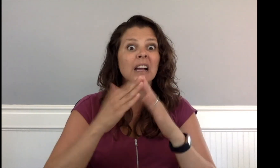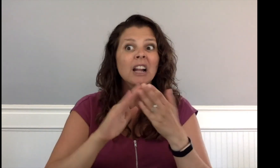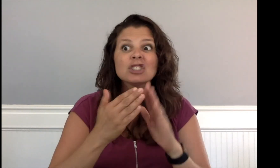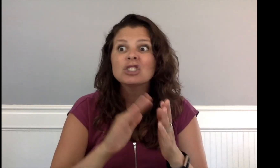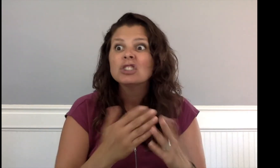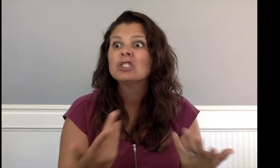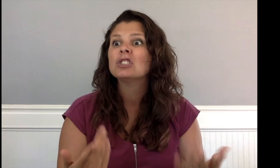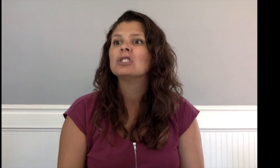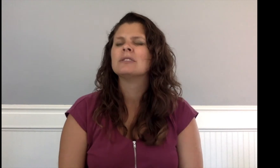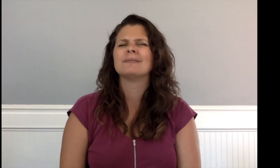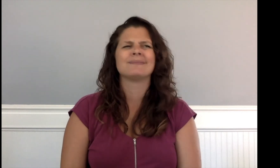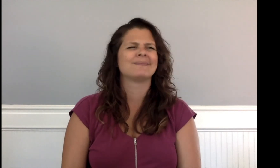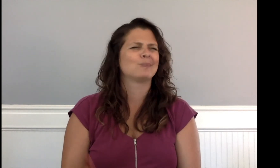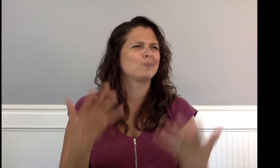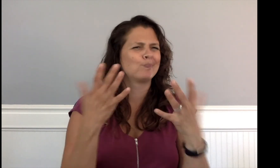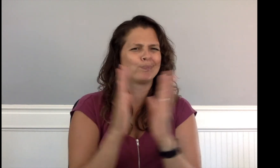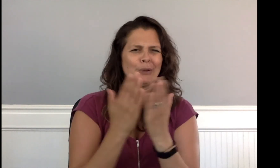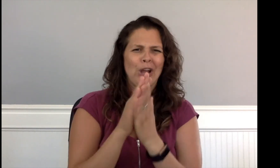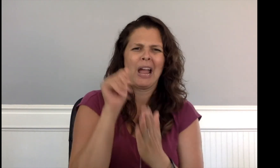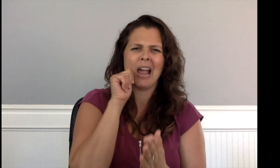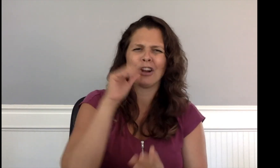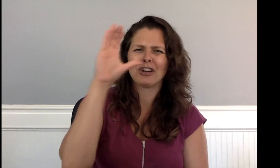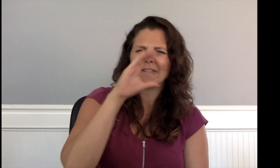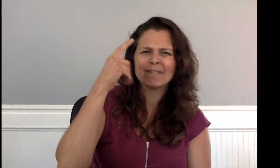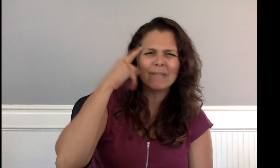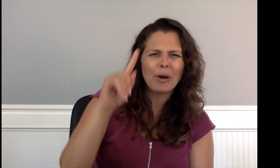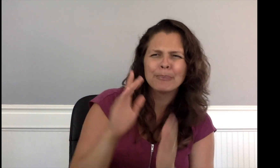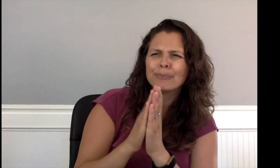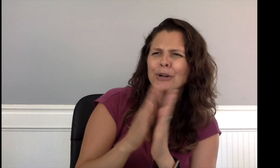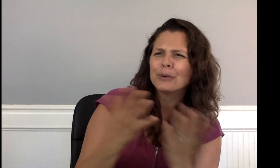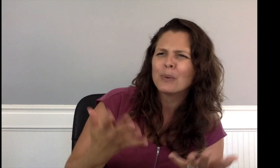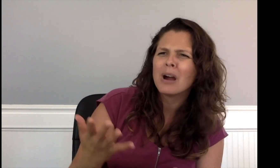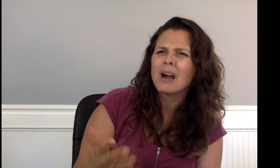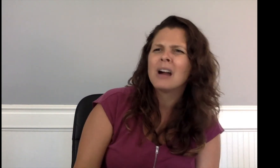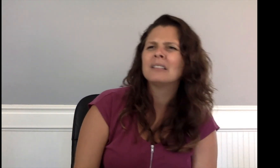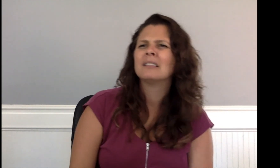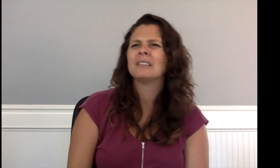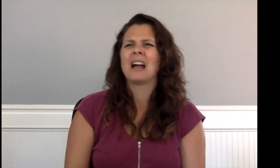The village? And what book was Aggie looking for?